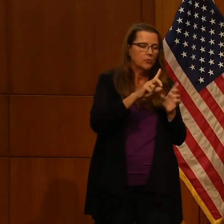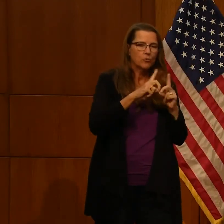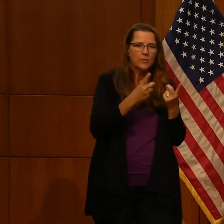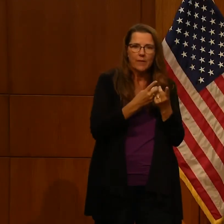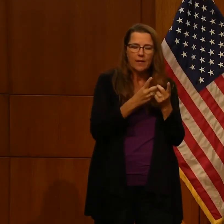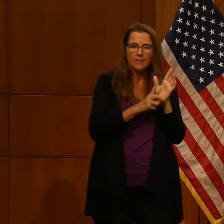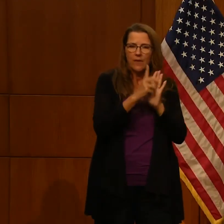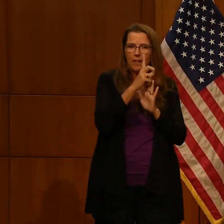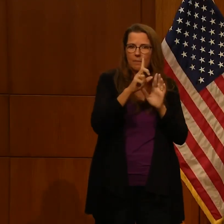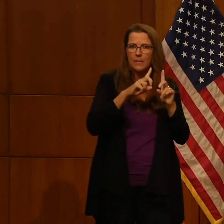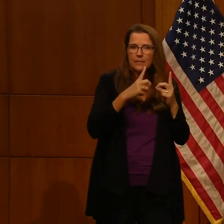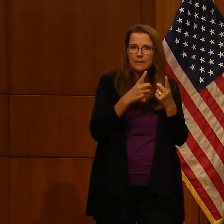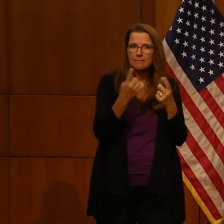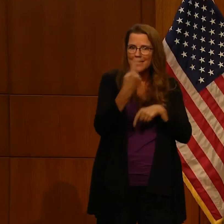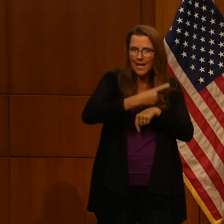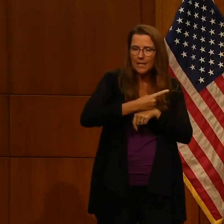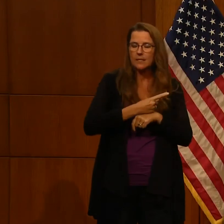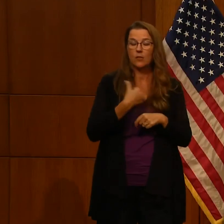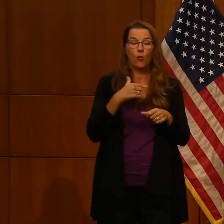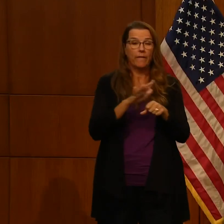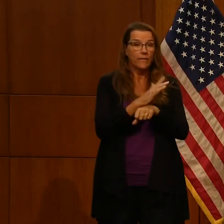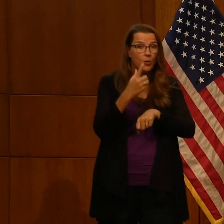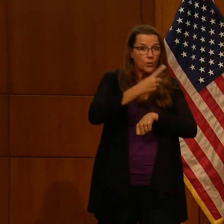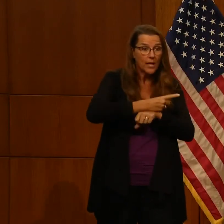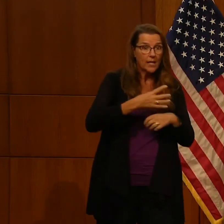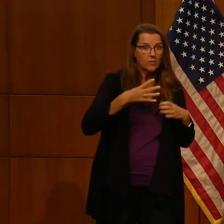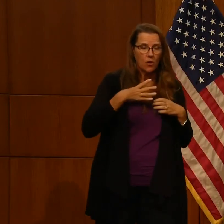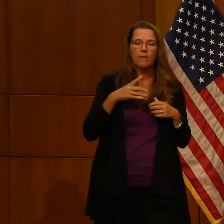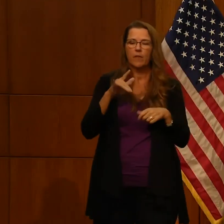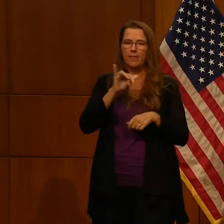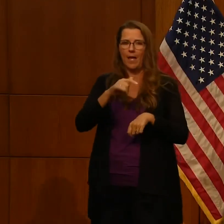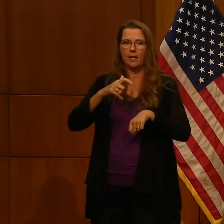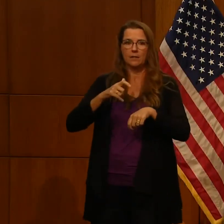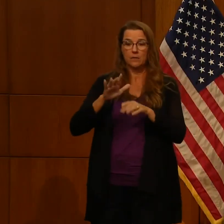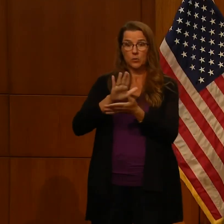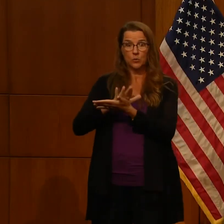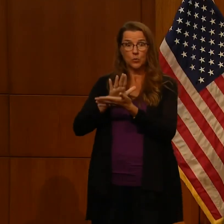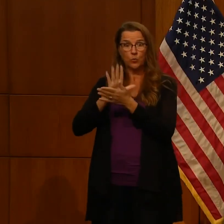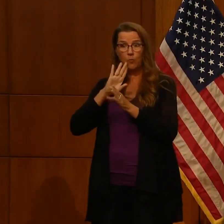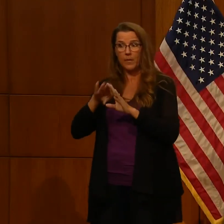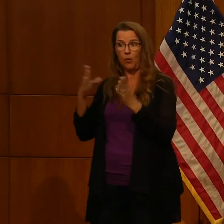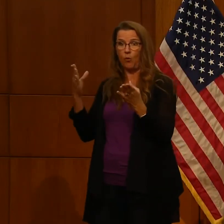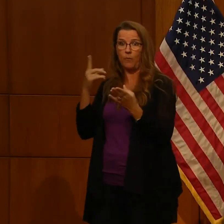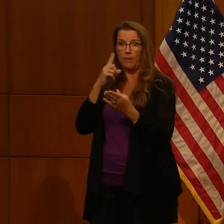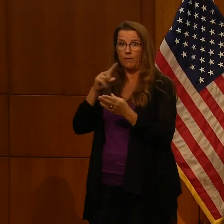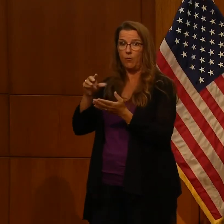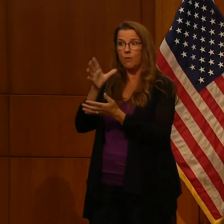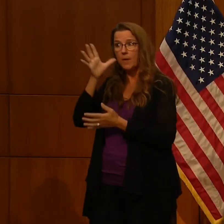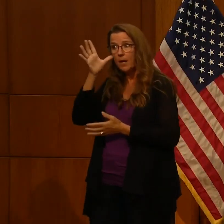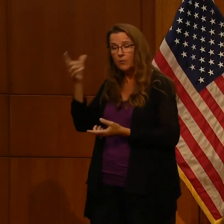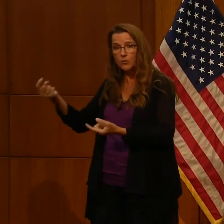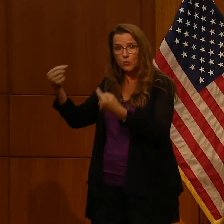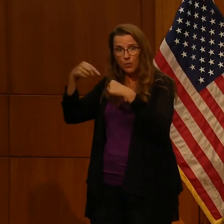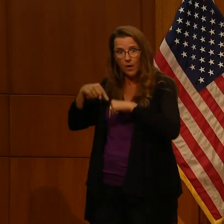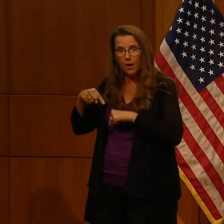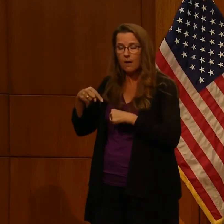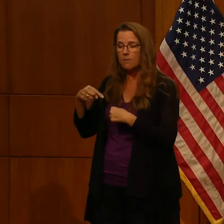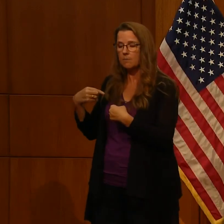PERHAPS EARLY RELEASE FOR PROFESSIONAL DEVELOPMENT OR PERHAPS WE HAVE A FULL DAY THOSE ENTIRE DAYS, AND THOSE